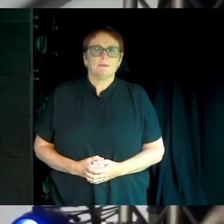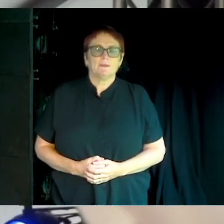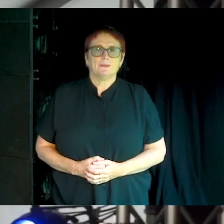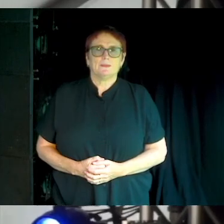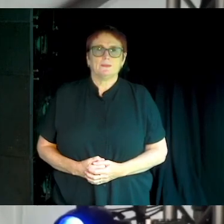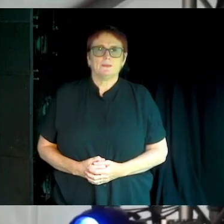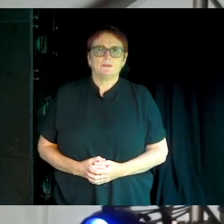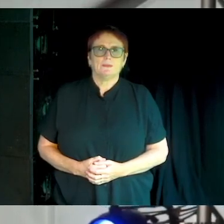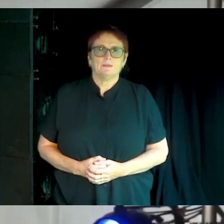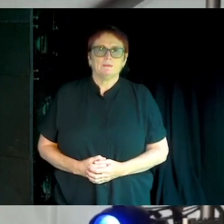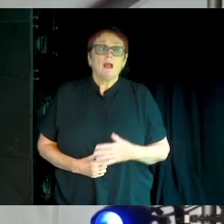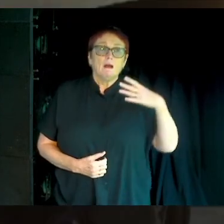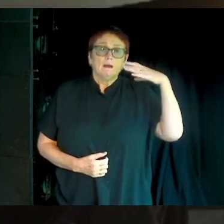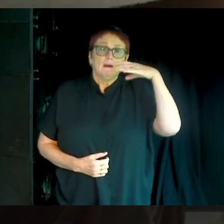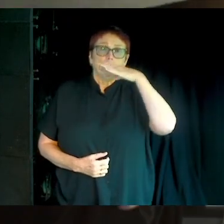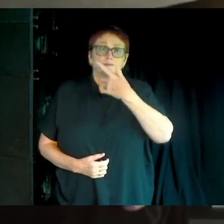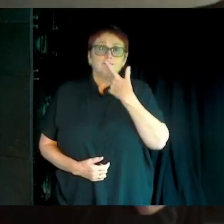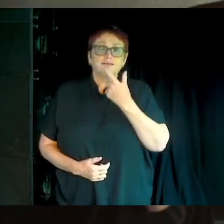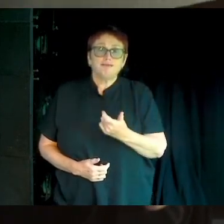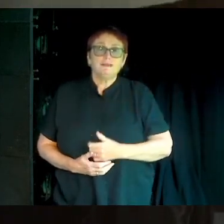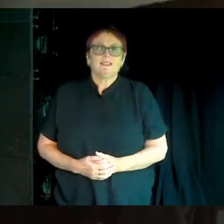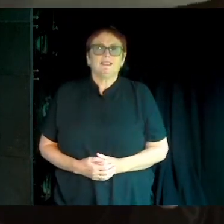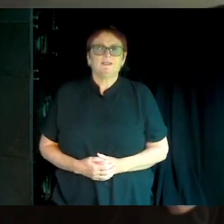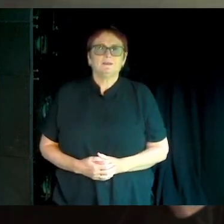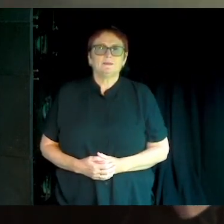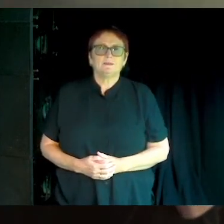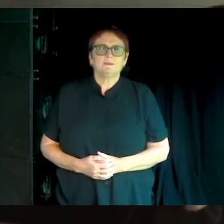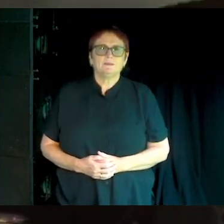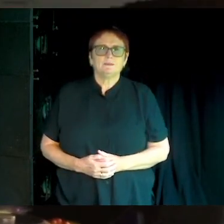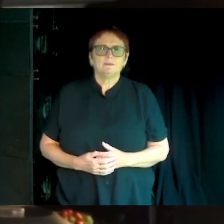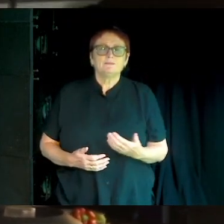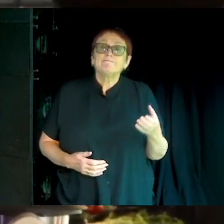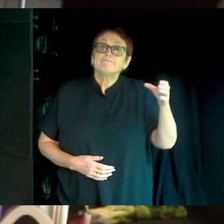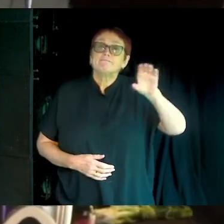ah smells so good before that I will just put this one some of the singapore chili sauce inside it